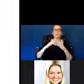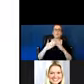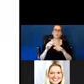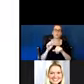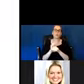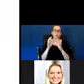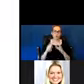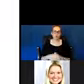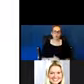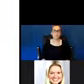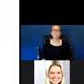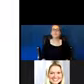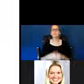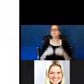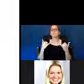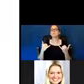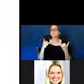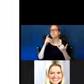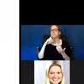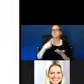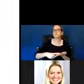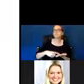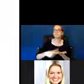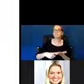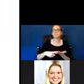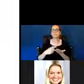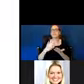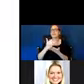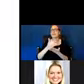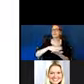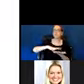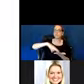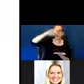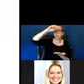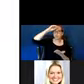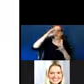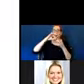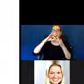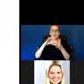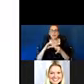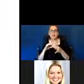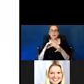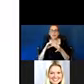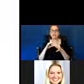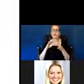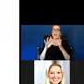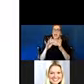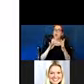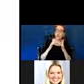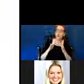to outreach assessments and housing navigation. And I'll pass it on over to Wilma, thank you.